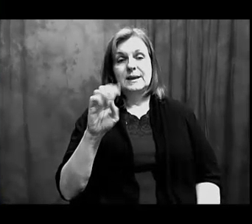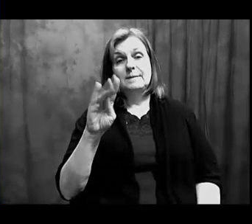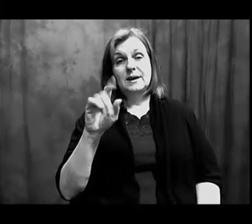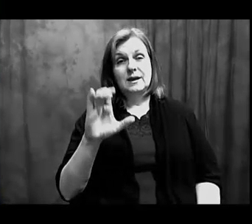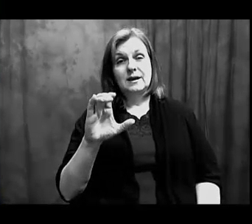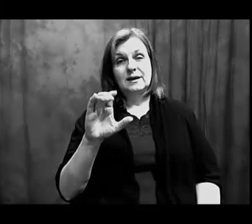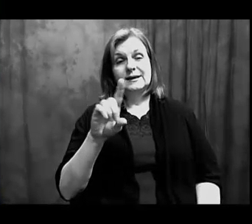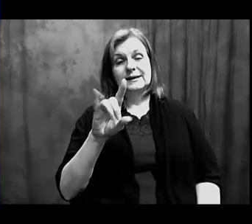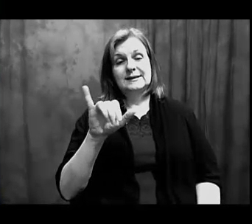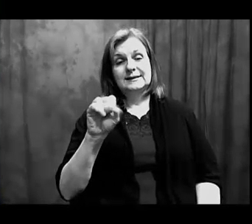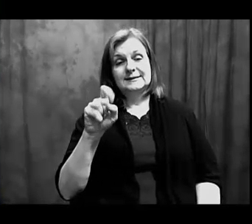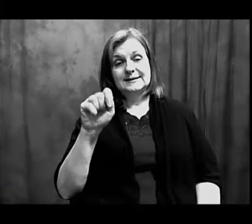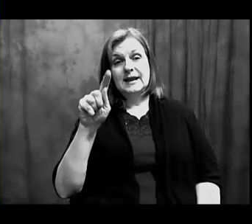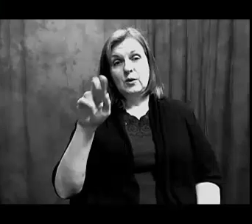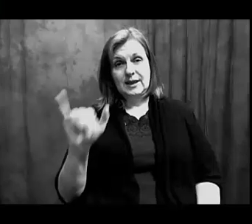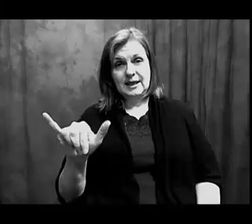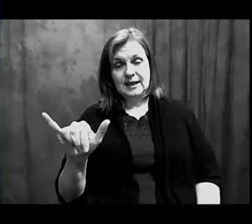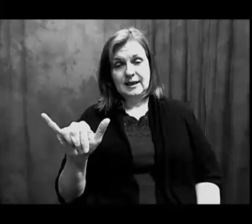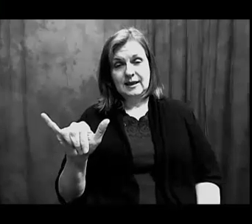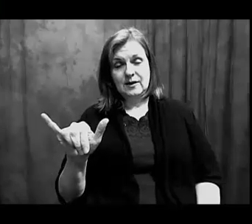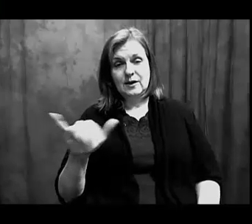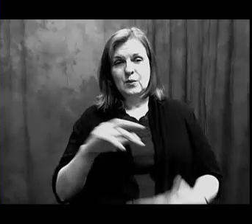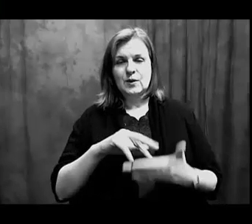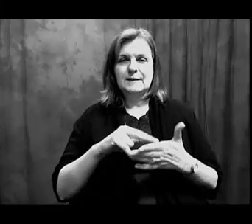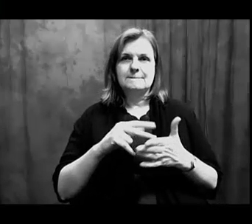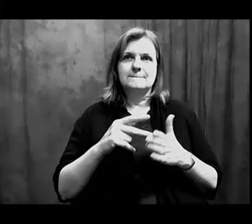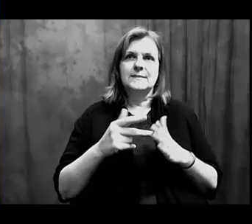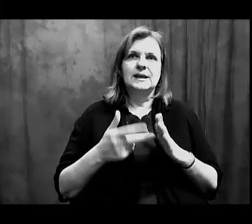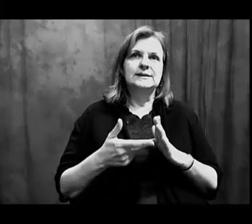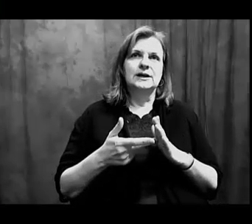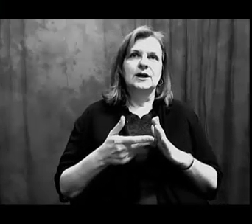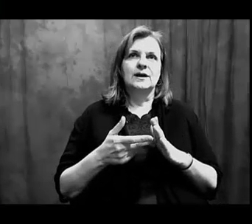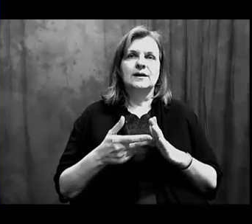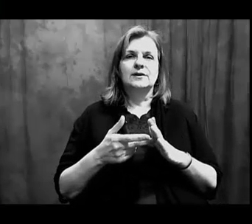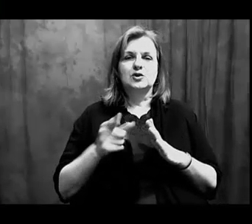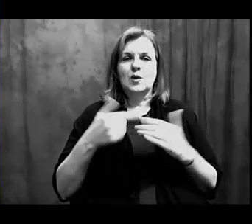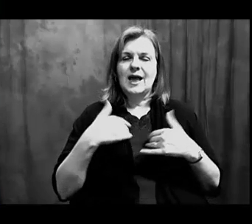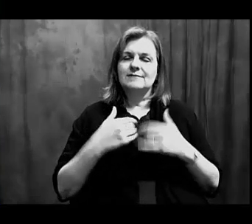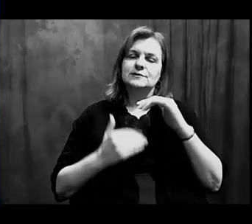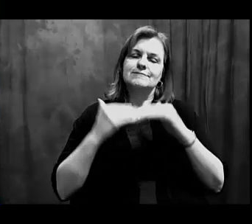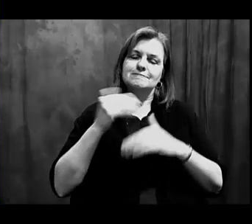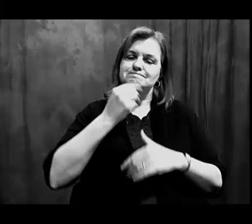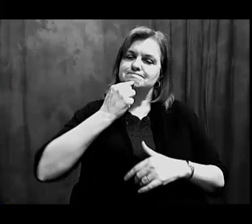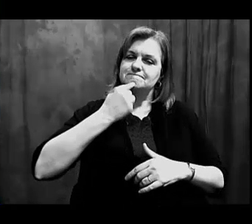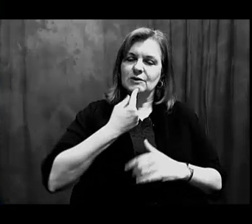so looking at essentially having such severe diarrhea that you die from it